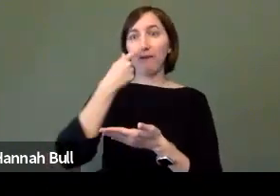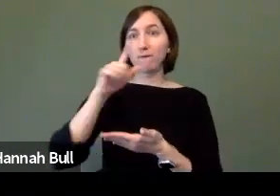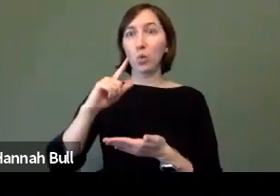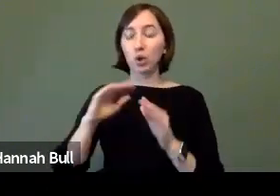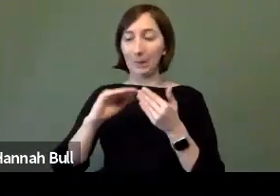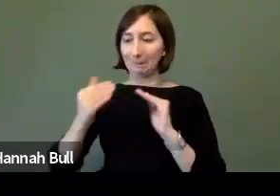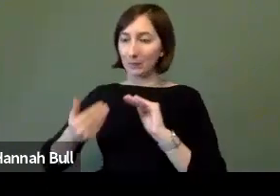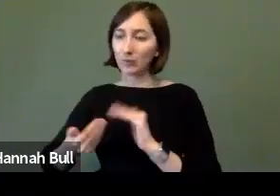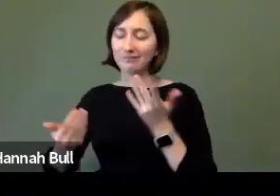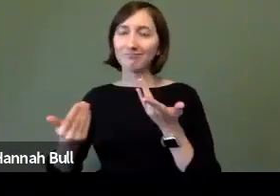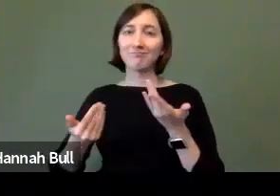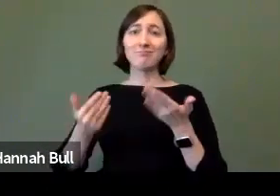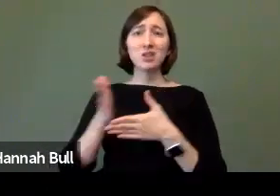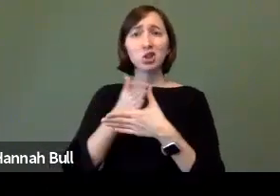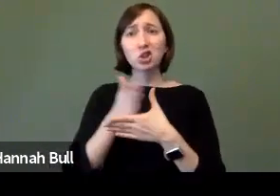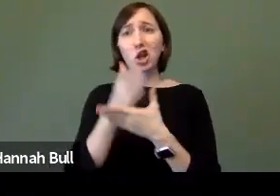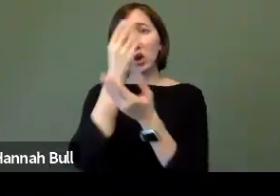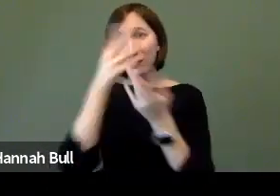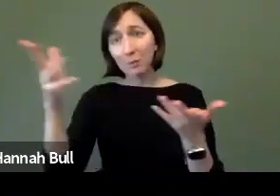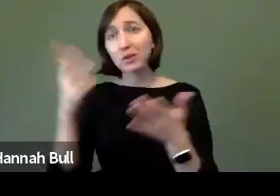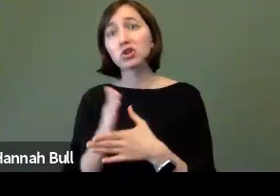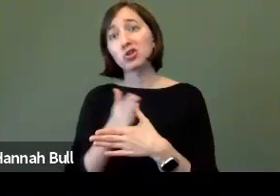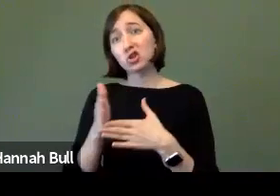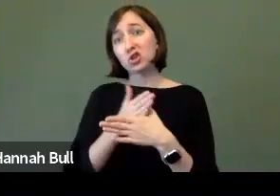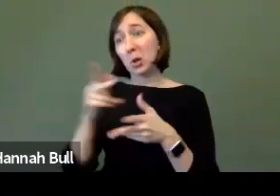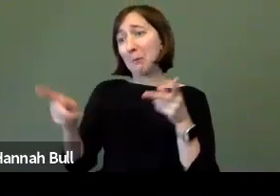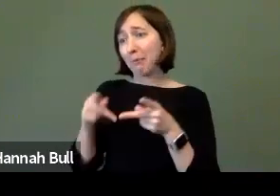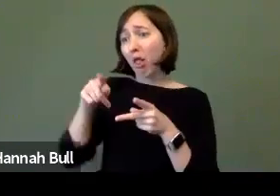to grieve together for some of the folks we have lost in the community,